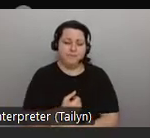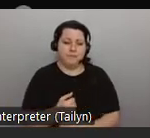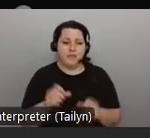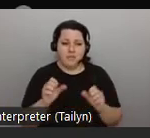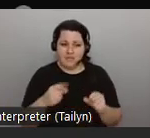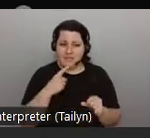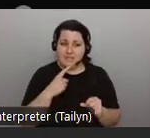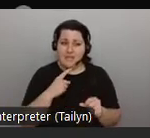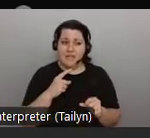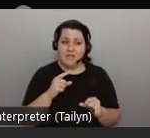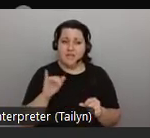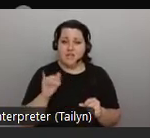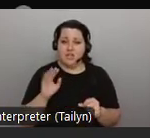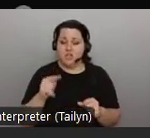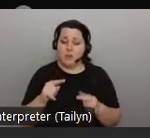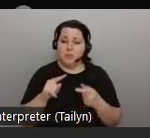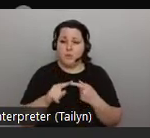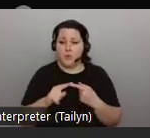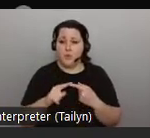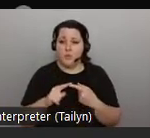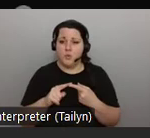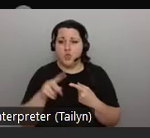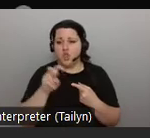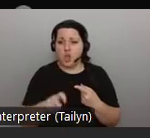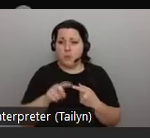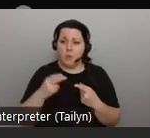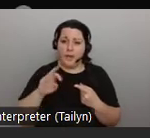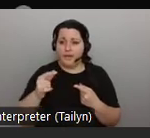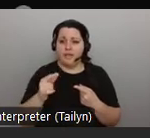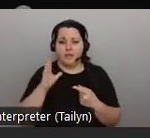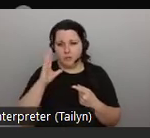headings or they can move through individual levels, heading two, heading three, voice control users can also do